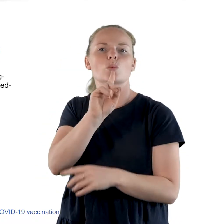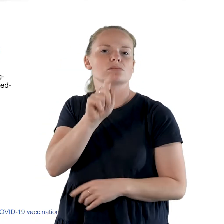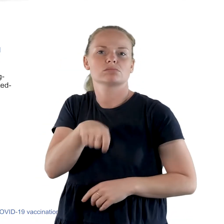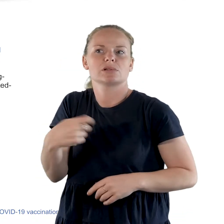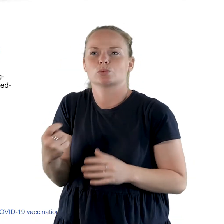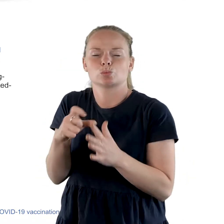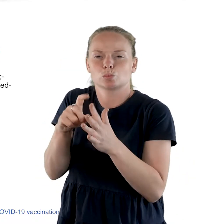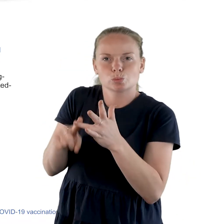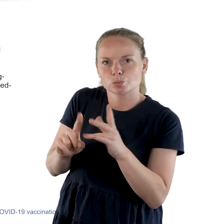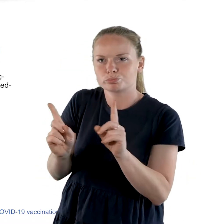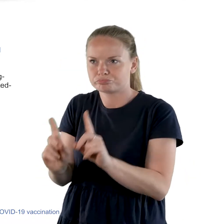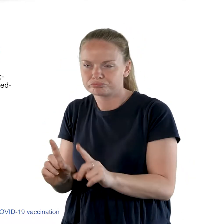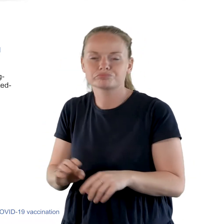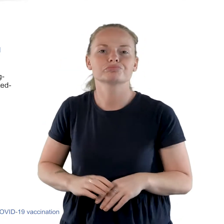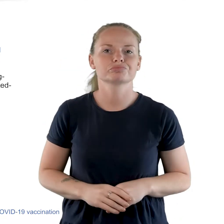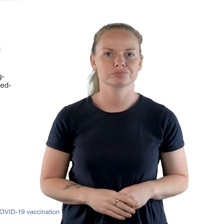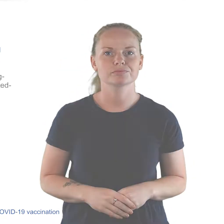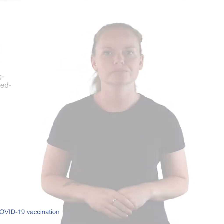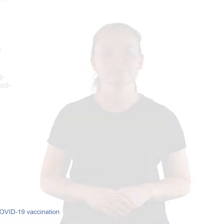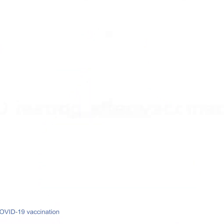https://www.tga.gov.au/reporting-suspected-side-effects-associated-covid-19-vaccine.